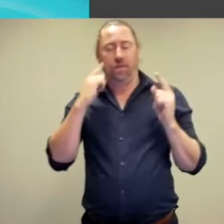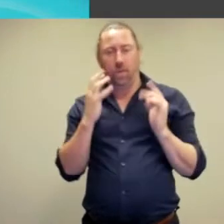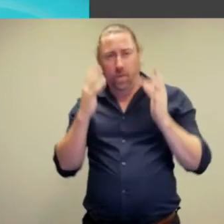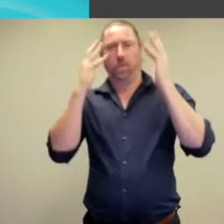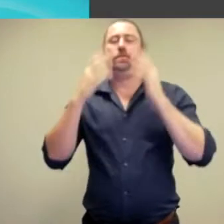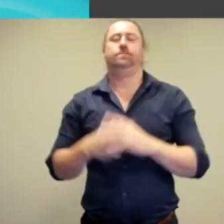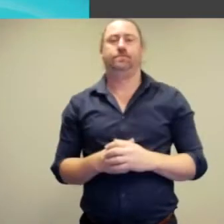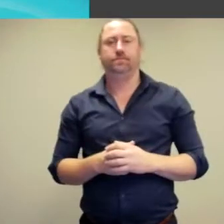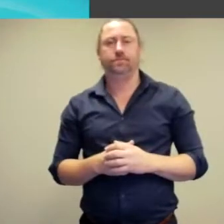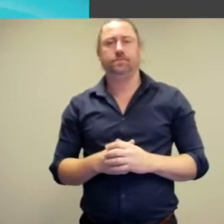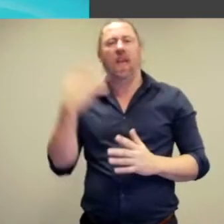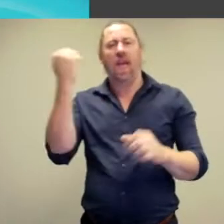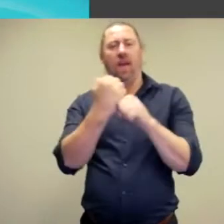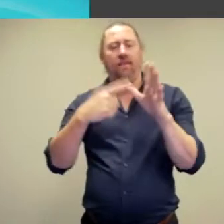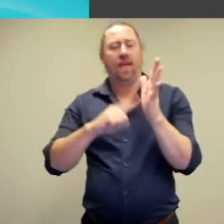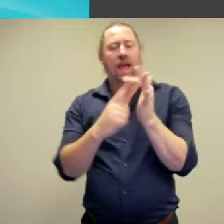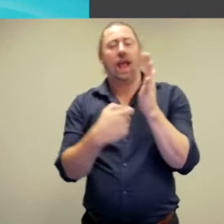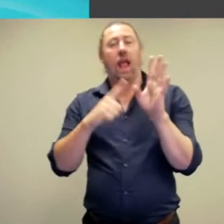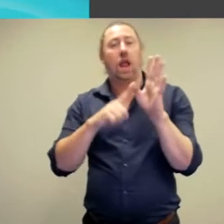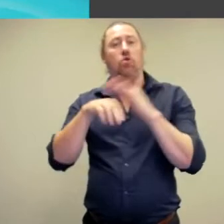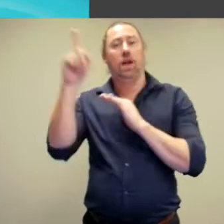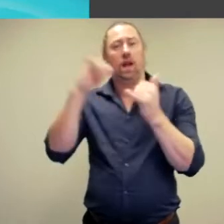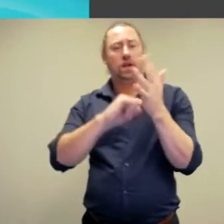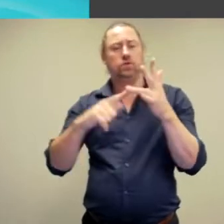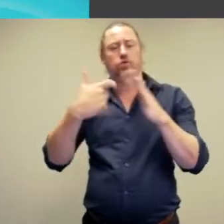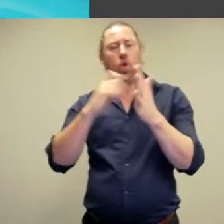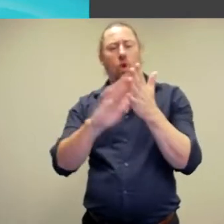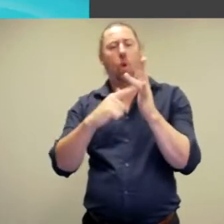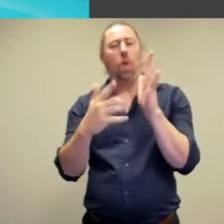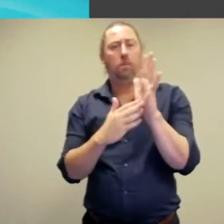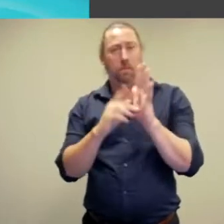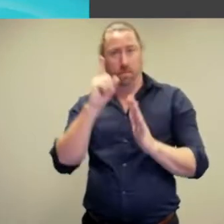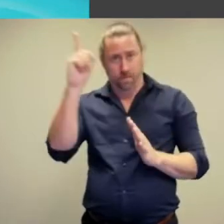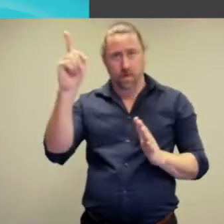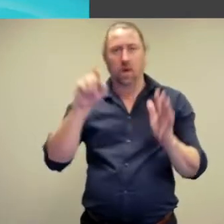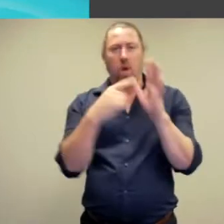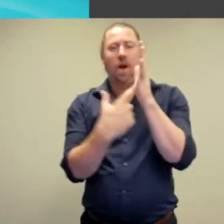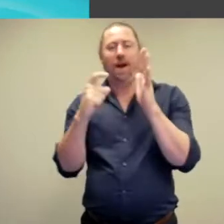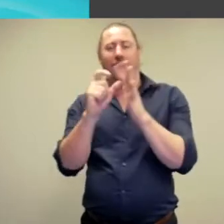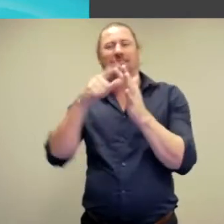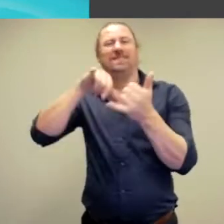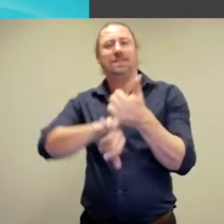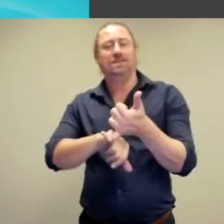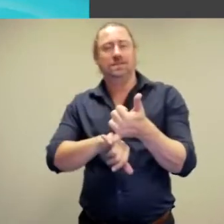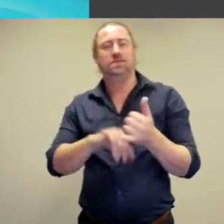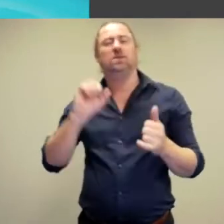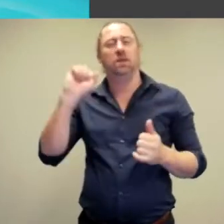stimuli. A gallery in Stockholm